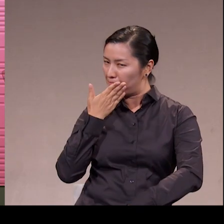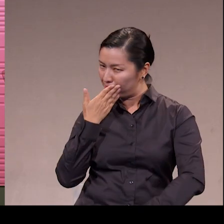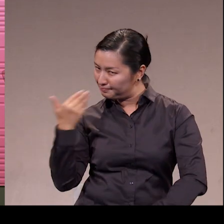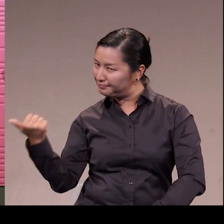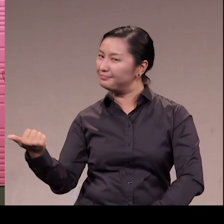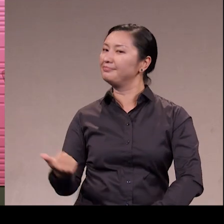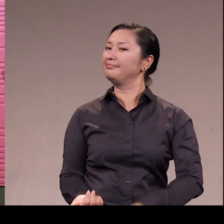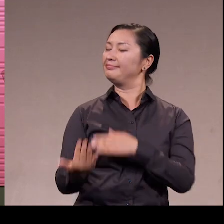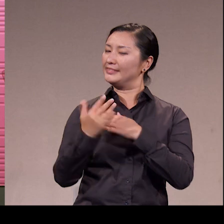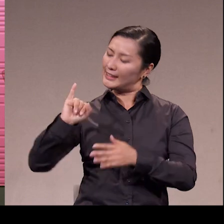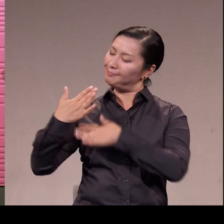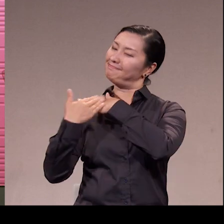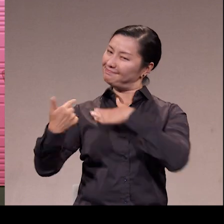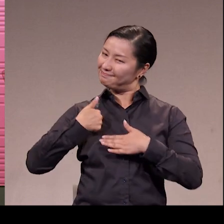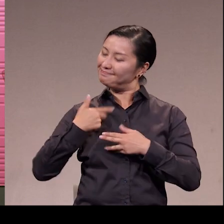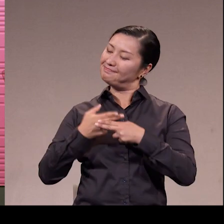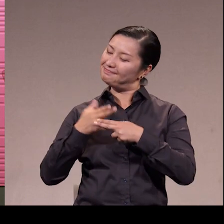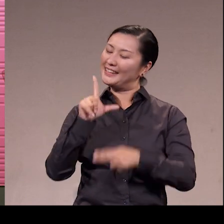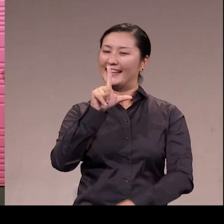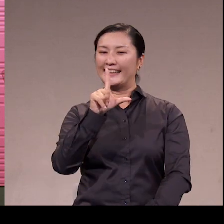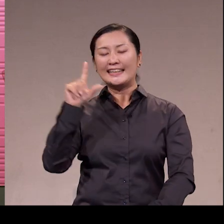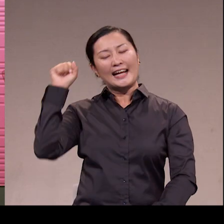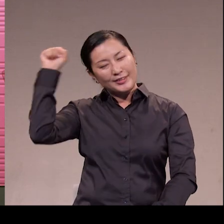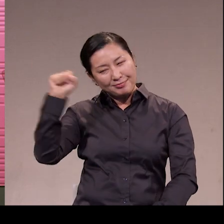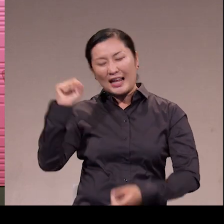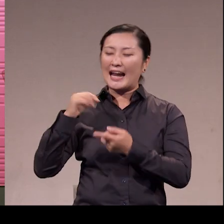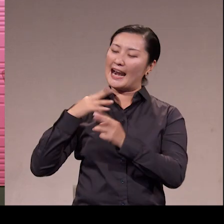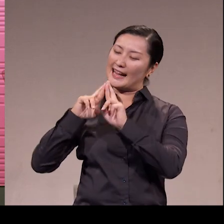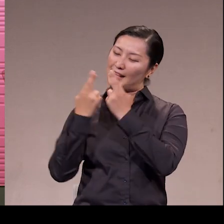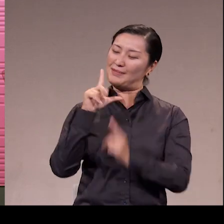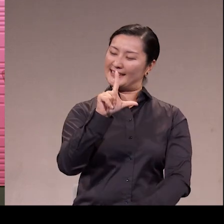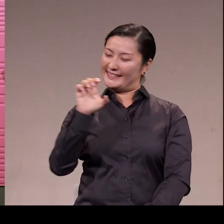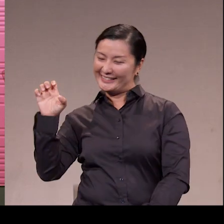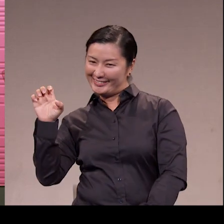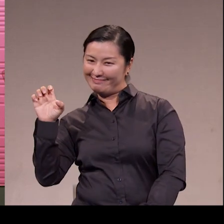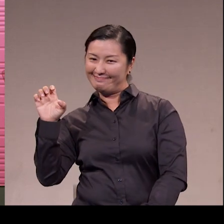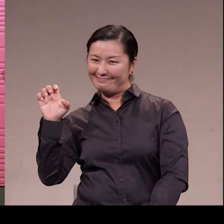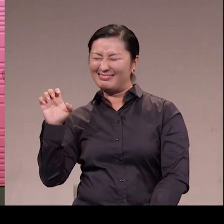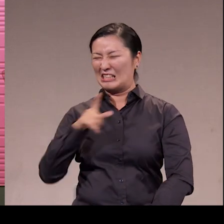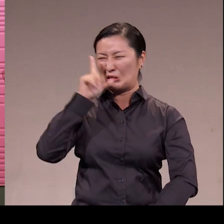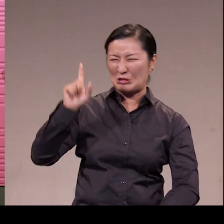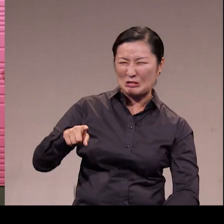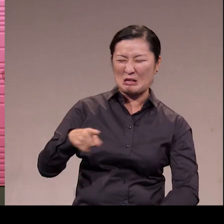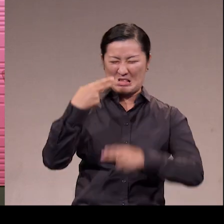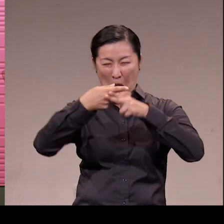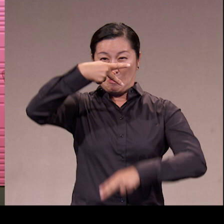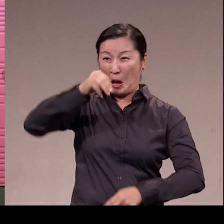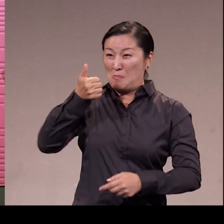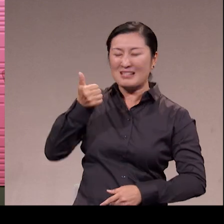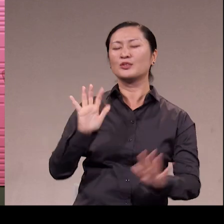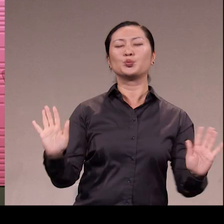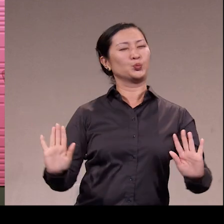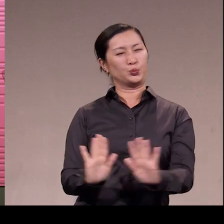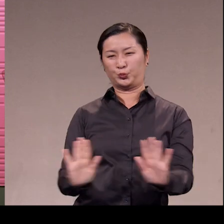Just as usual - Saudara Lee. It is not necessary. I'm not a Syed, like Syed Jaafar Albar."